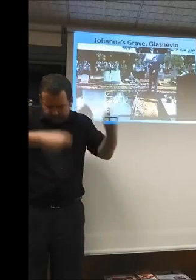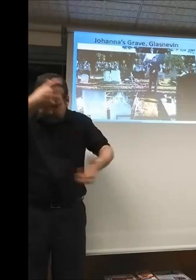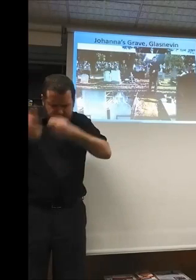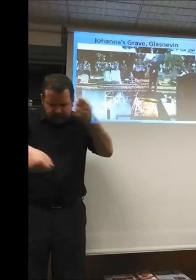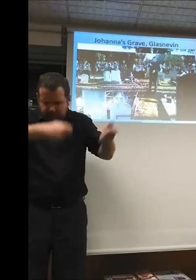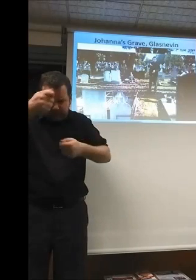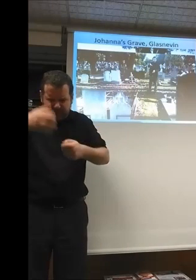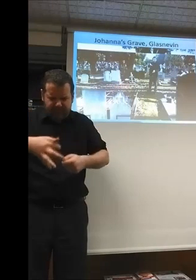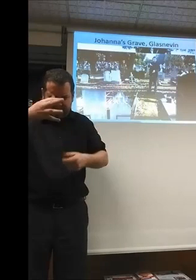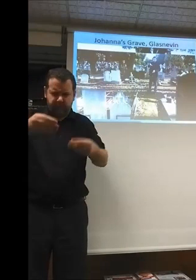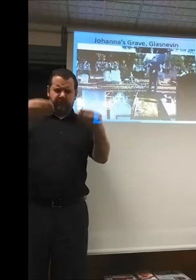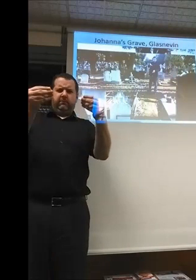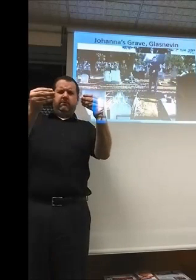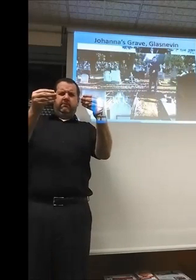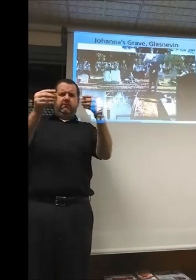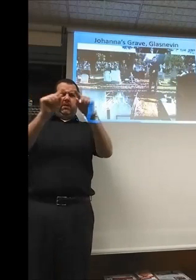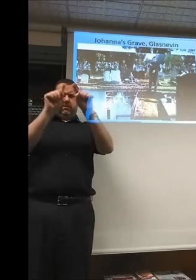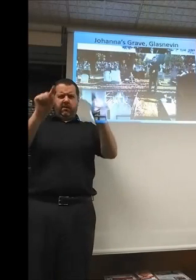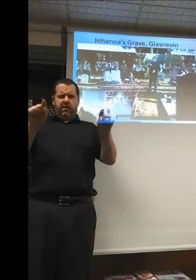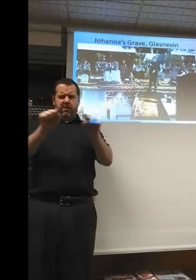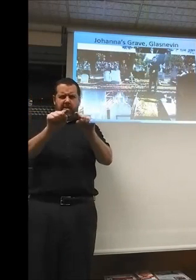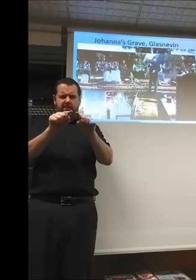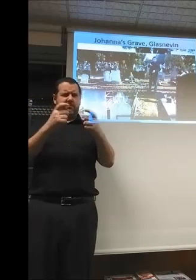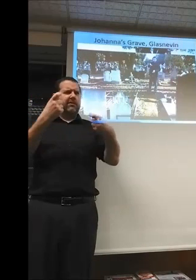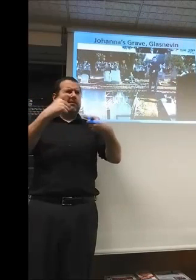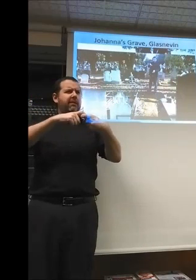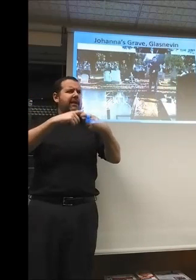officer to make sure that he read the full note.